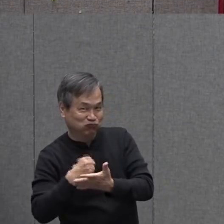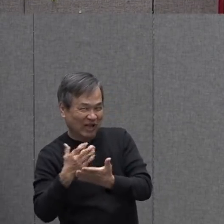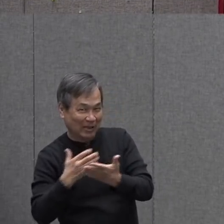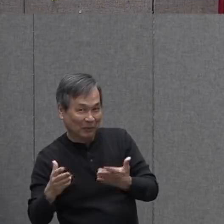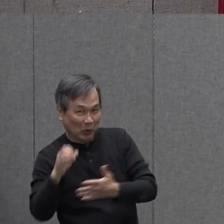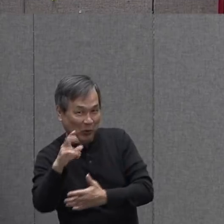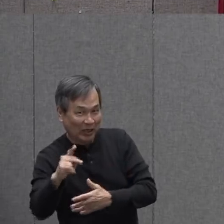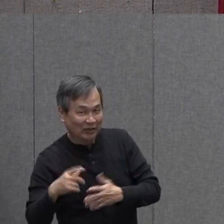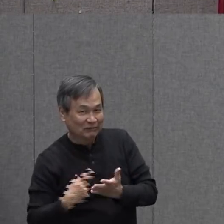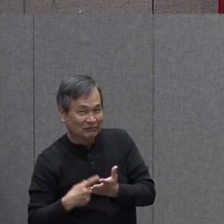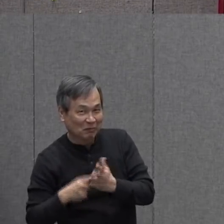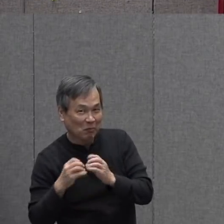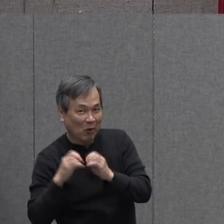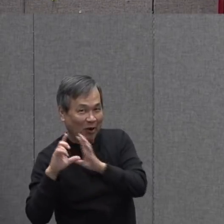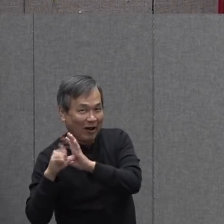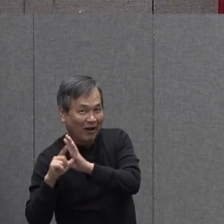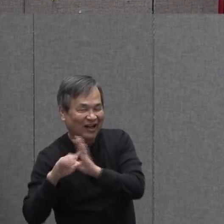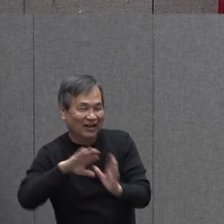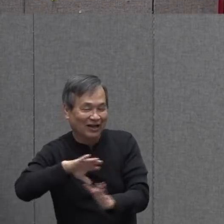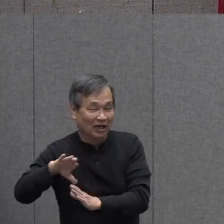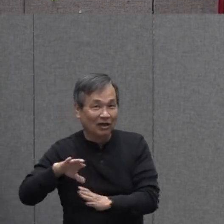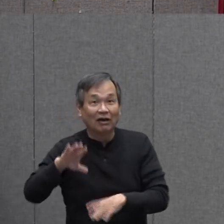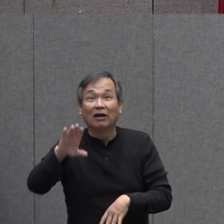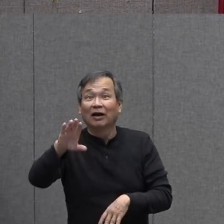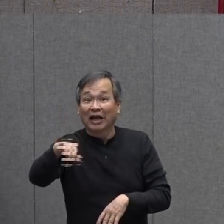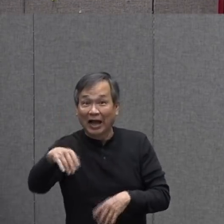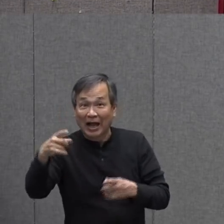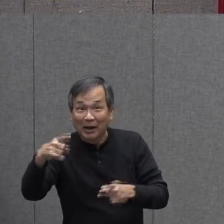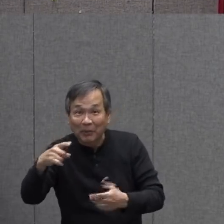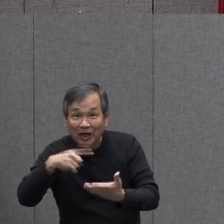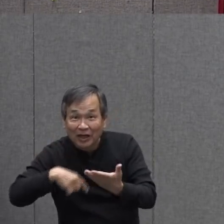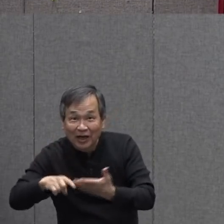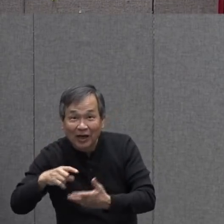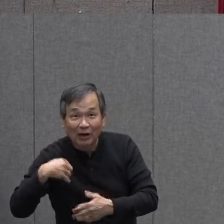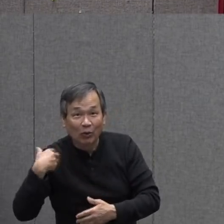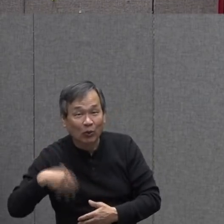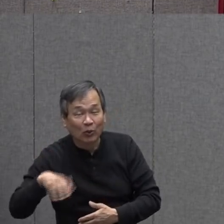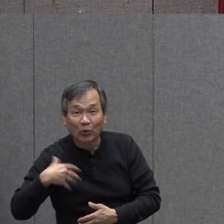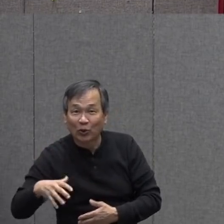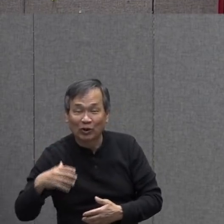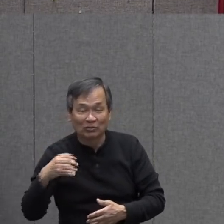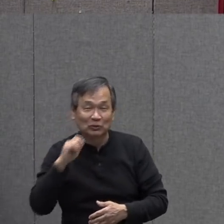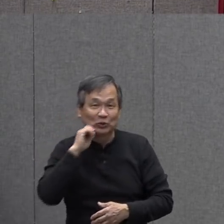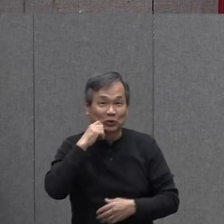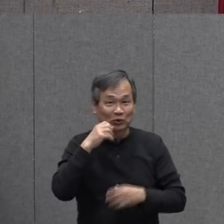of the lesson because next week, we're going to start building some really cool machines.